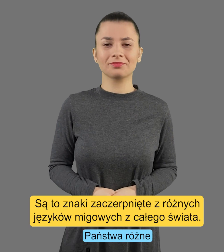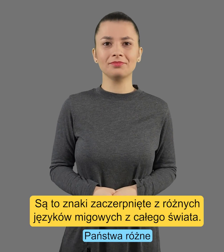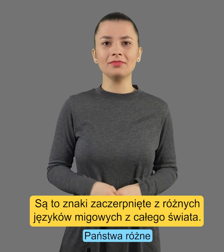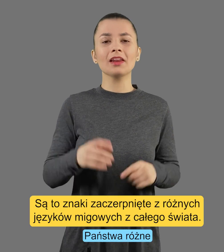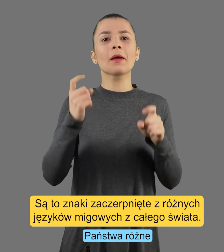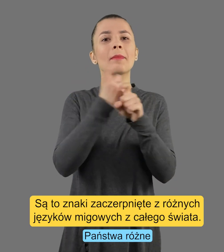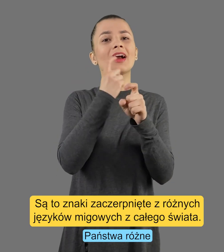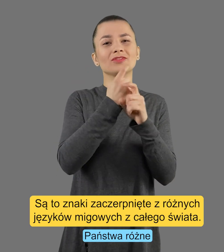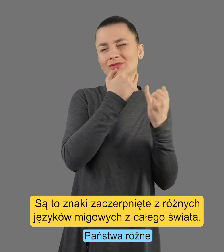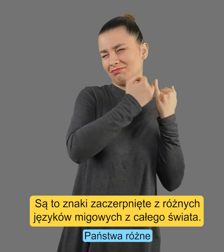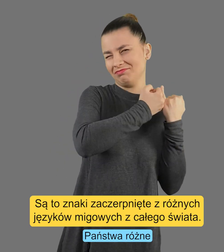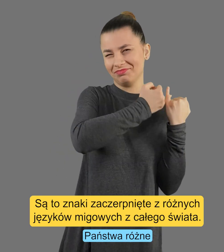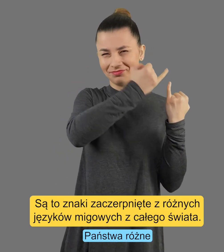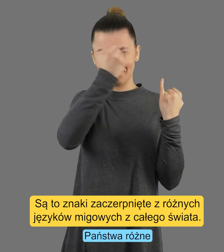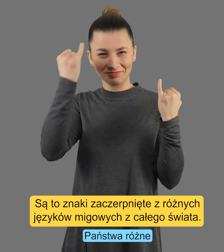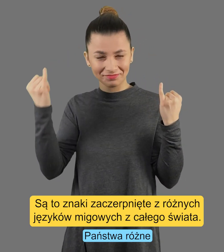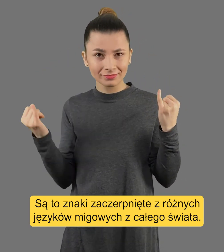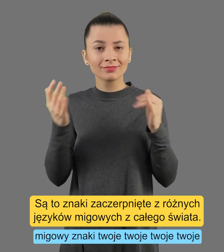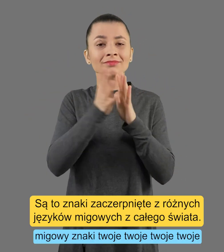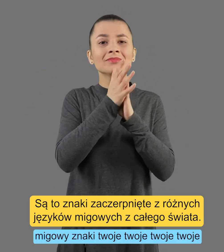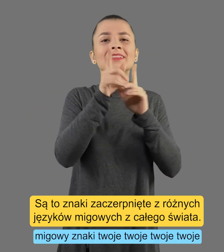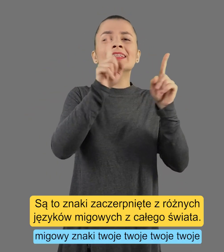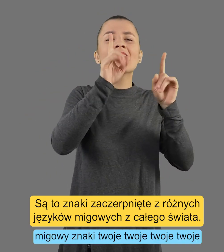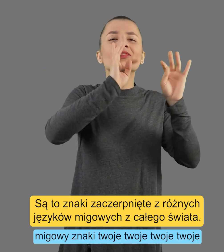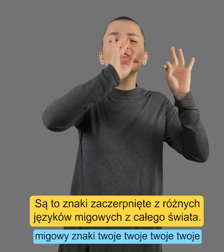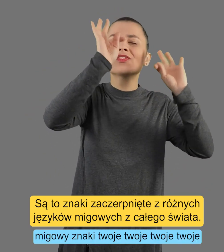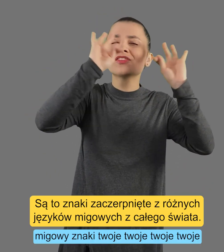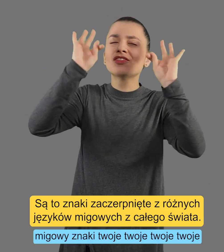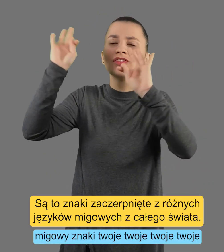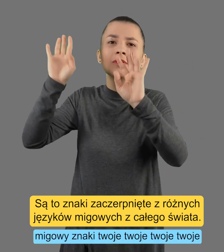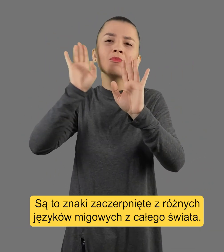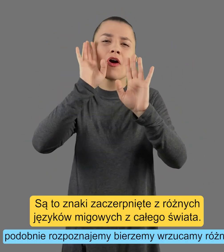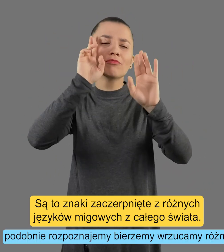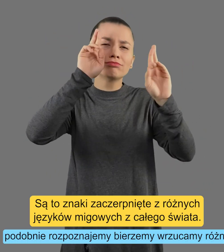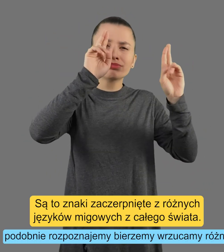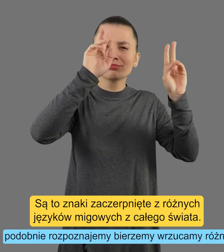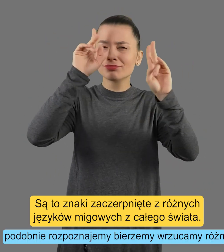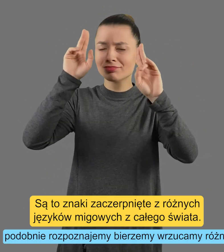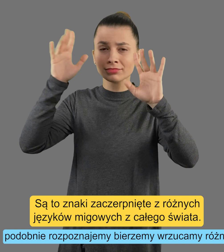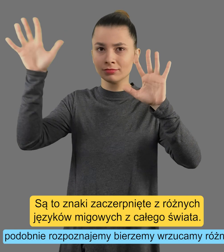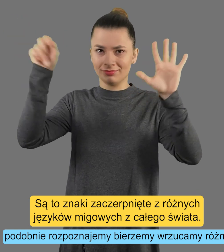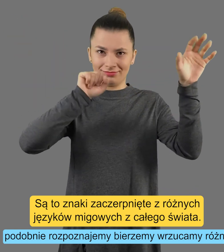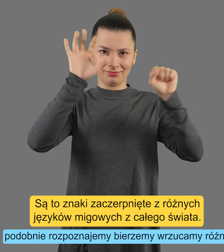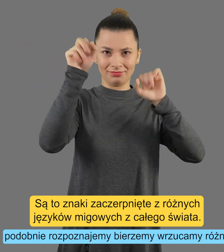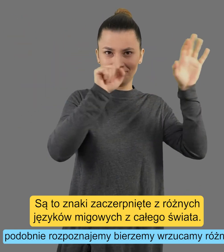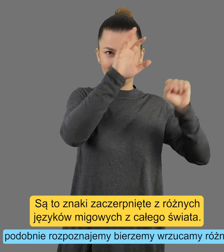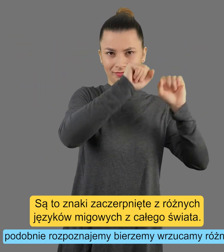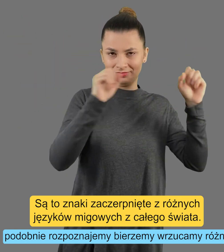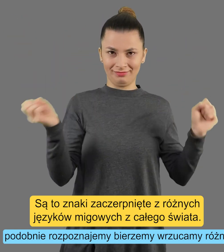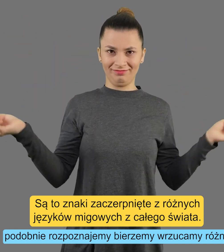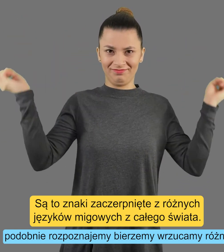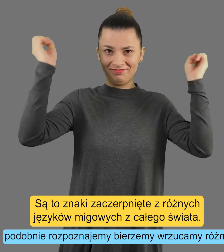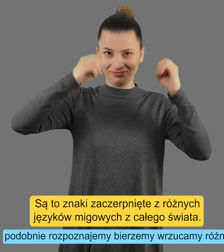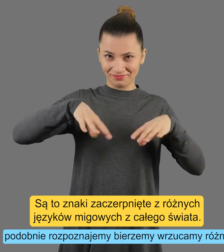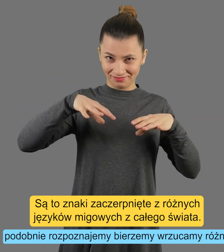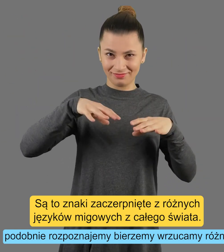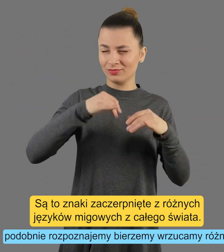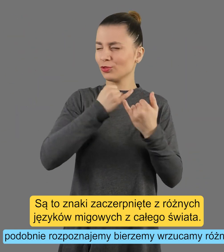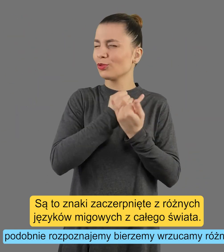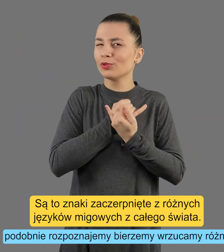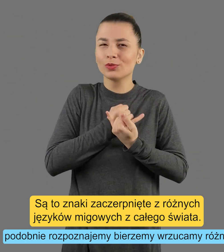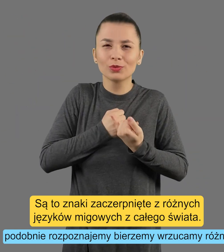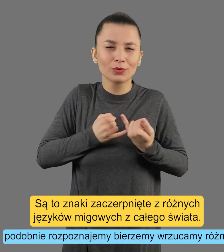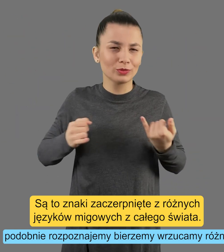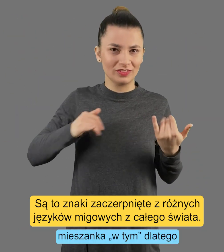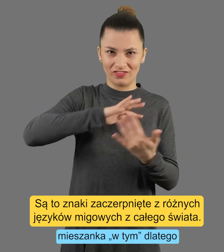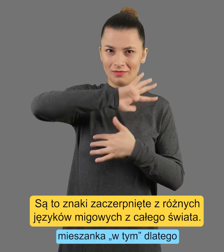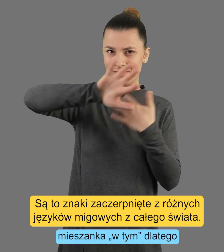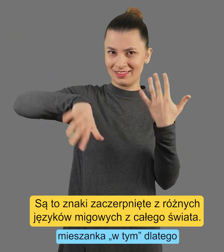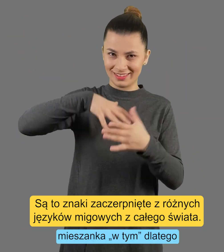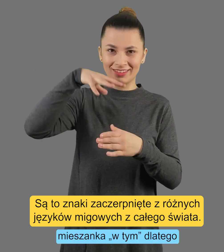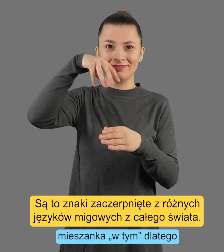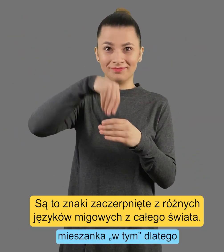They are signs taken from various sign languages from around the world.